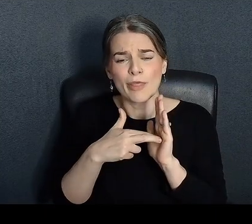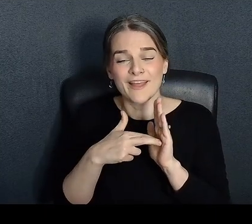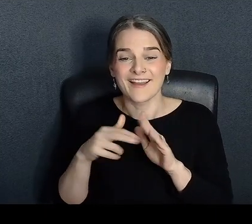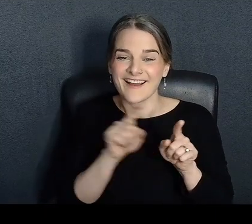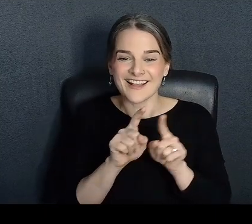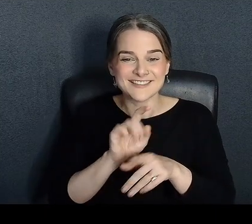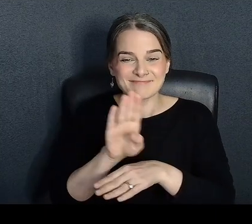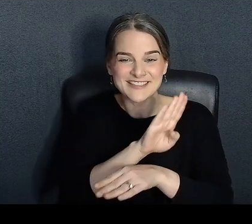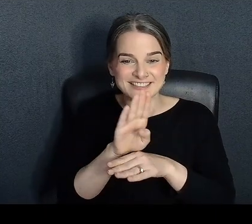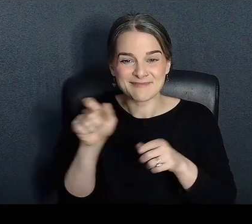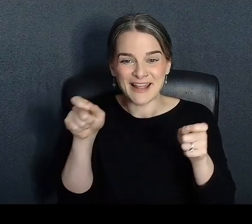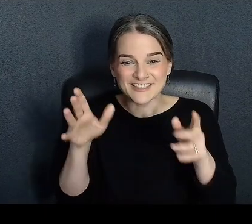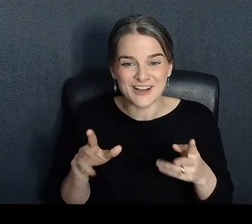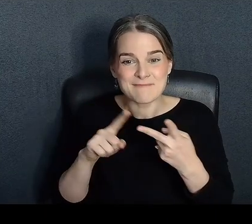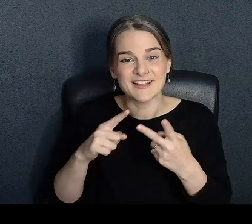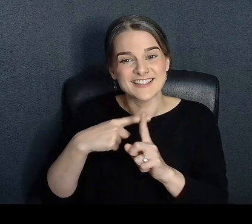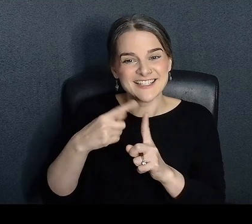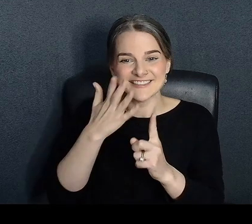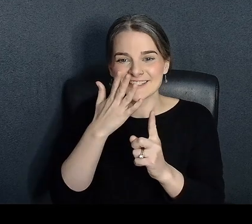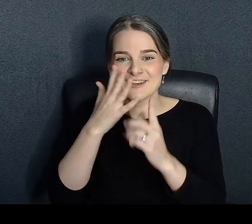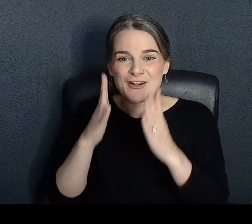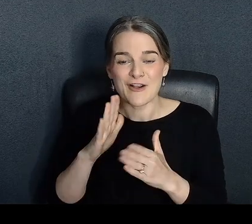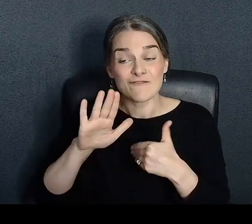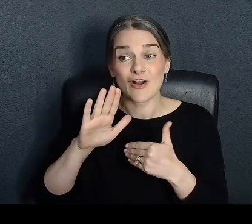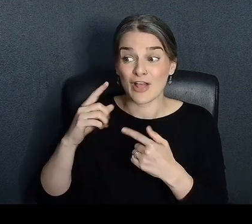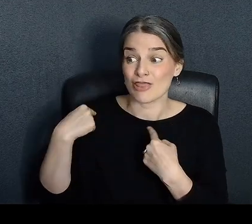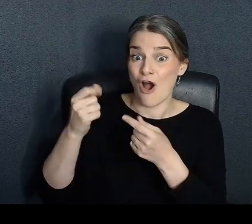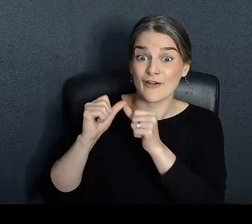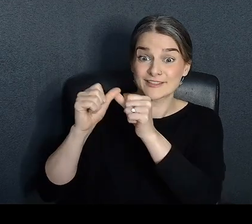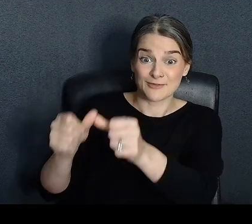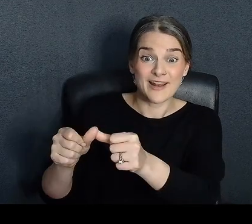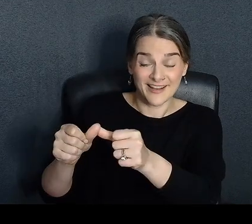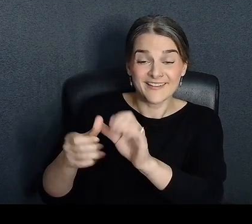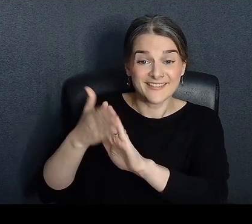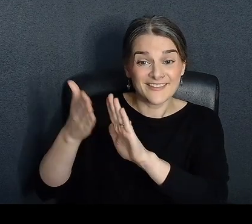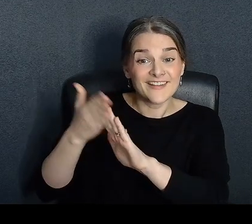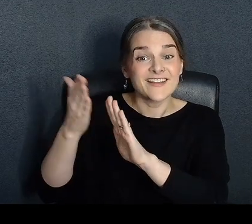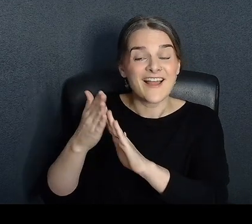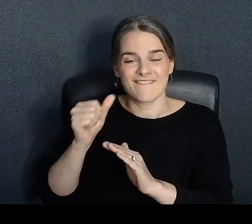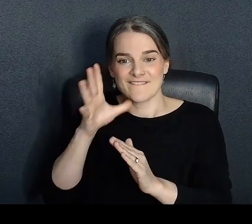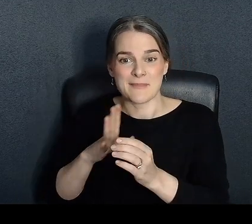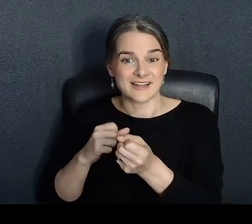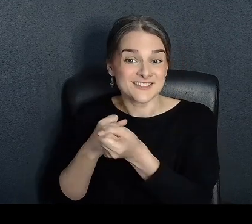of the longest running feminist choir in the country, called ANNA Crusis Feminist Choir.